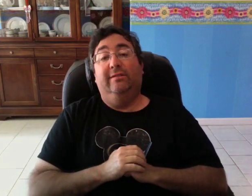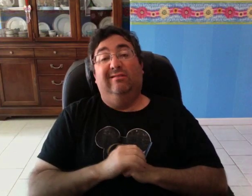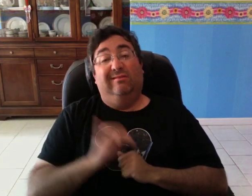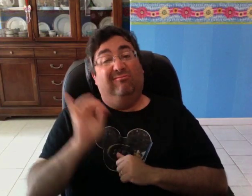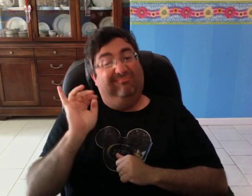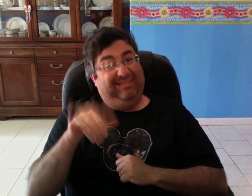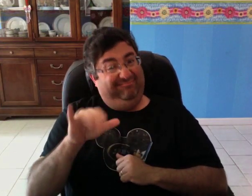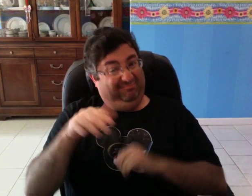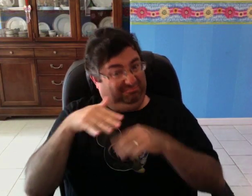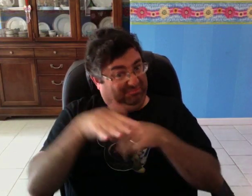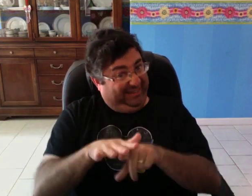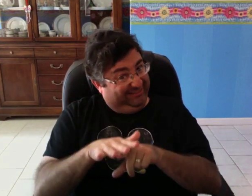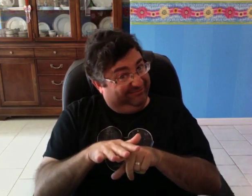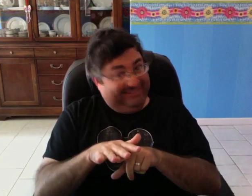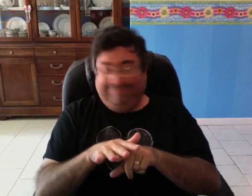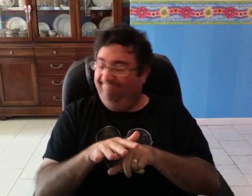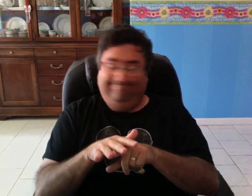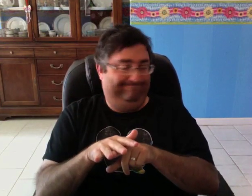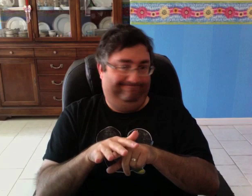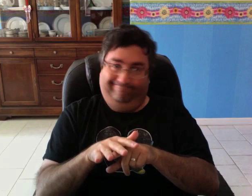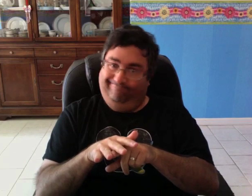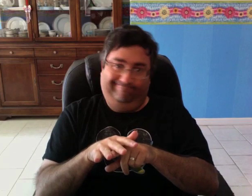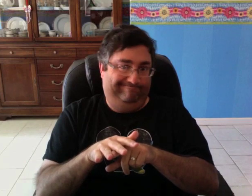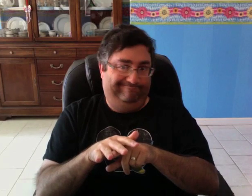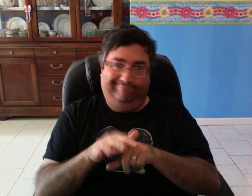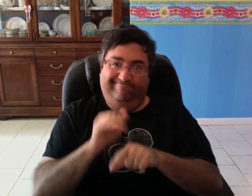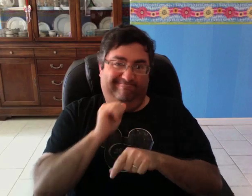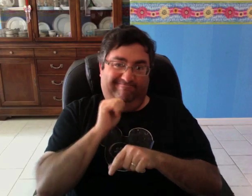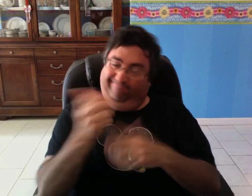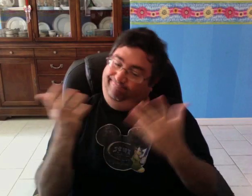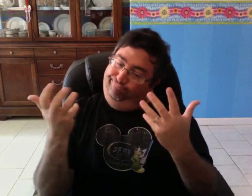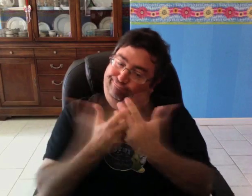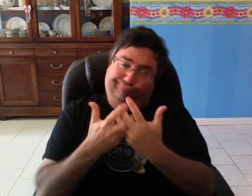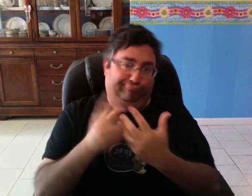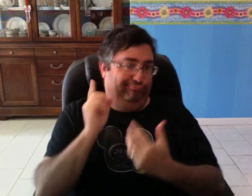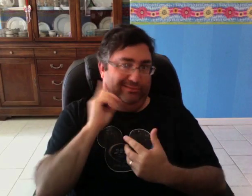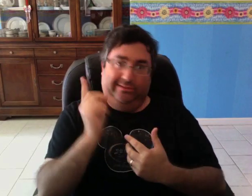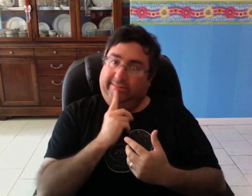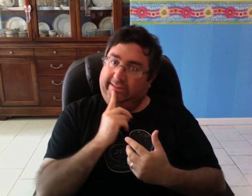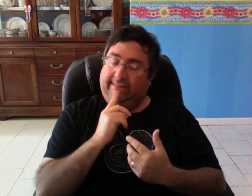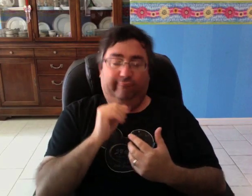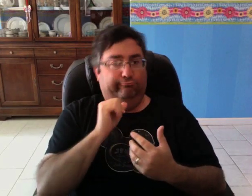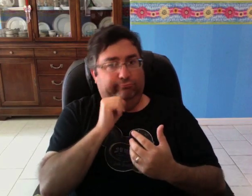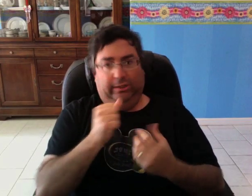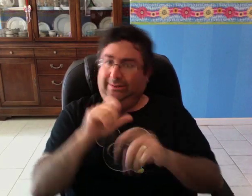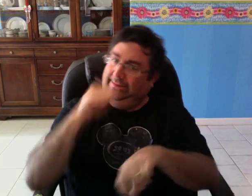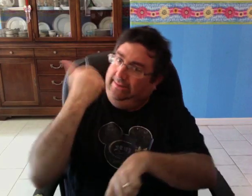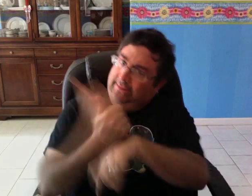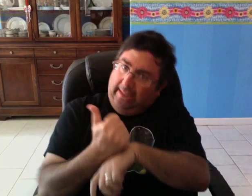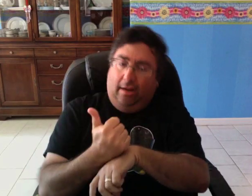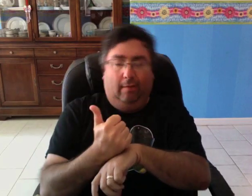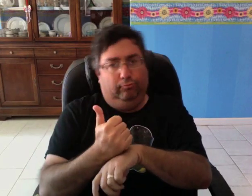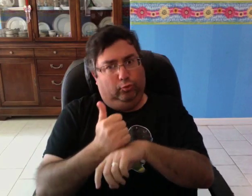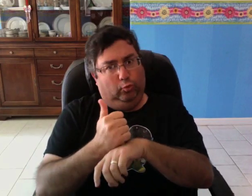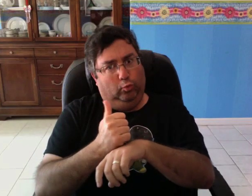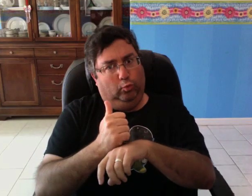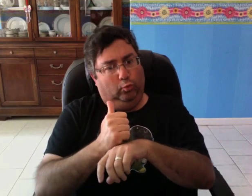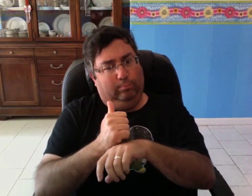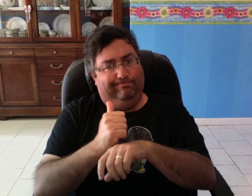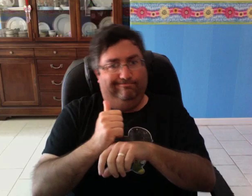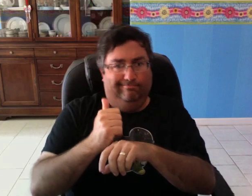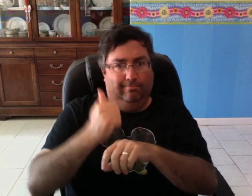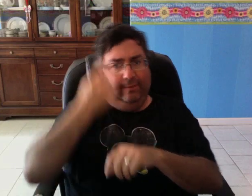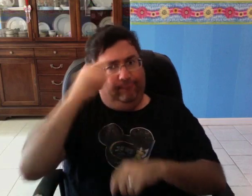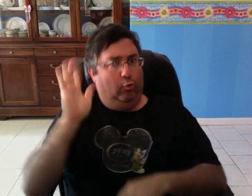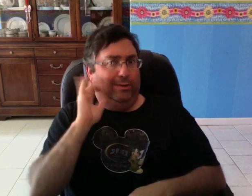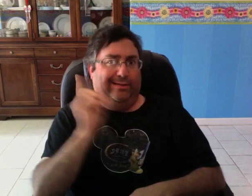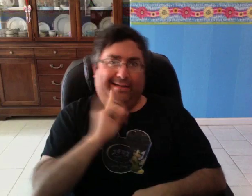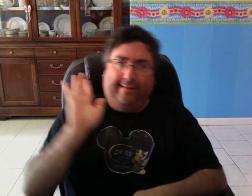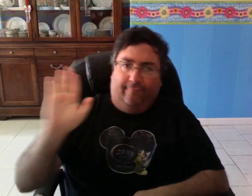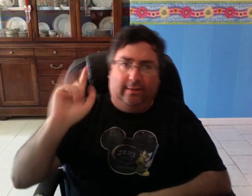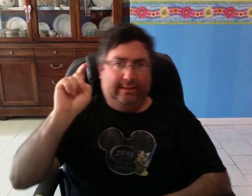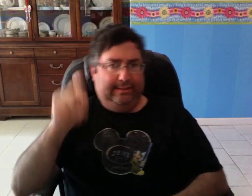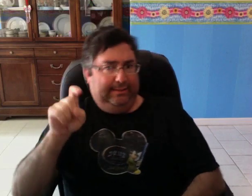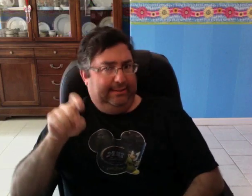So, it's clear that mainstreaming is not set up for Deaf people or meeting Deaf needs.